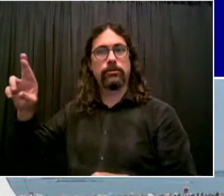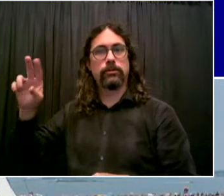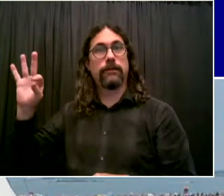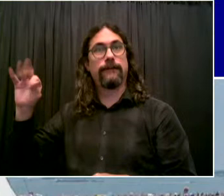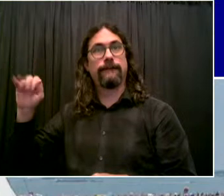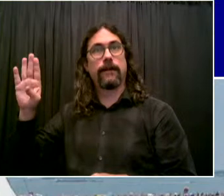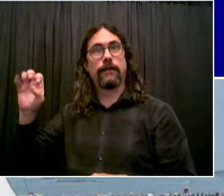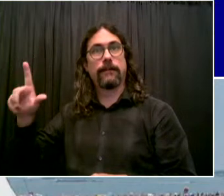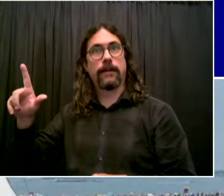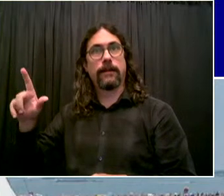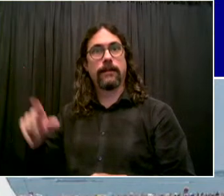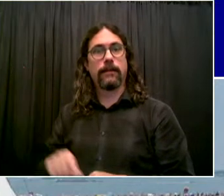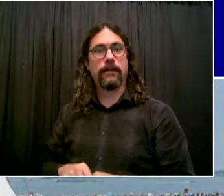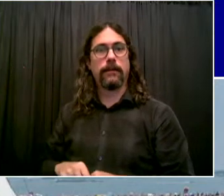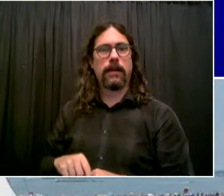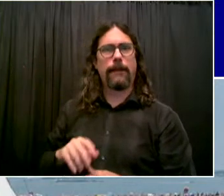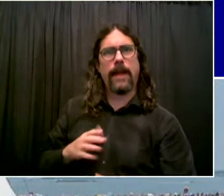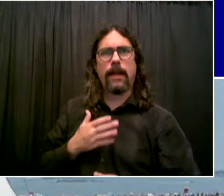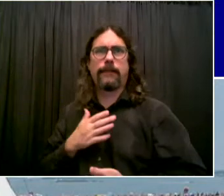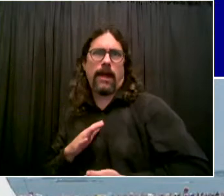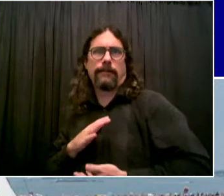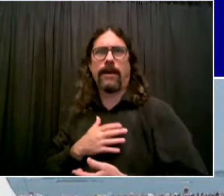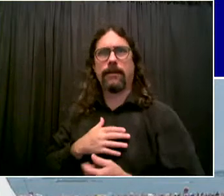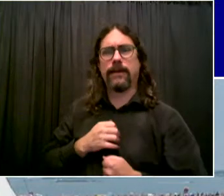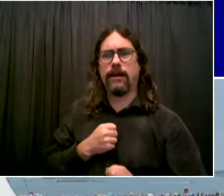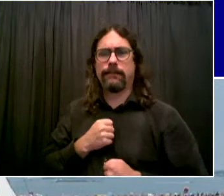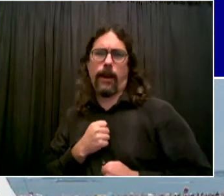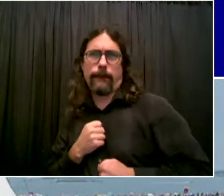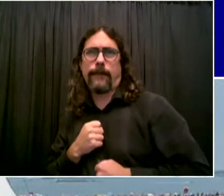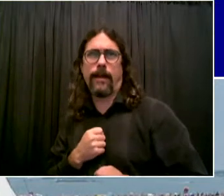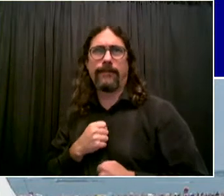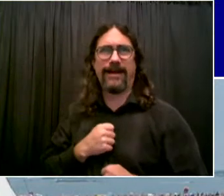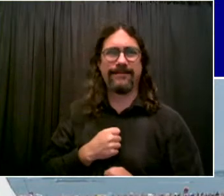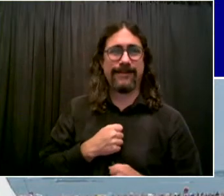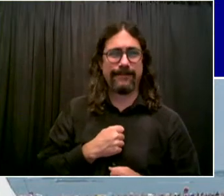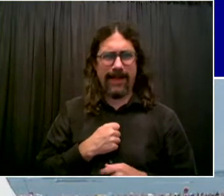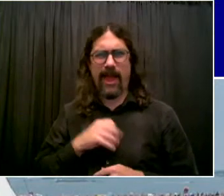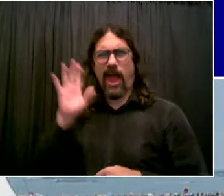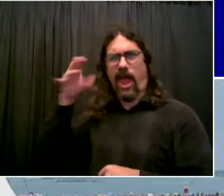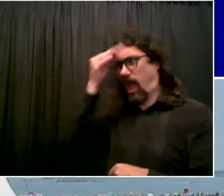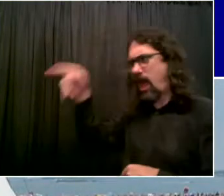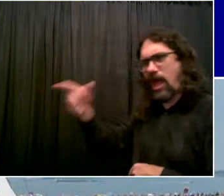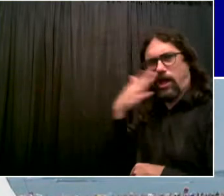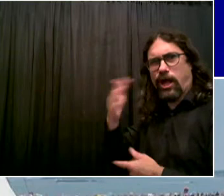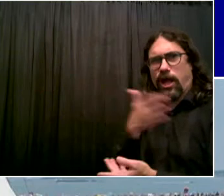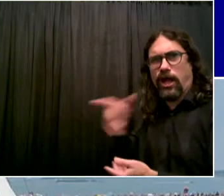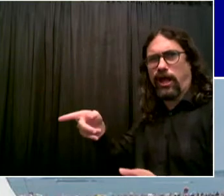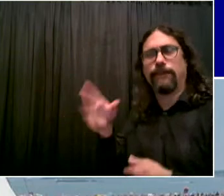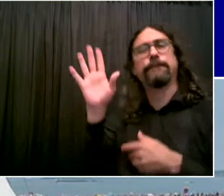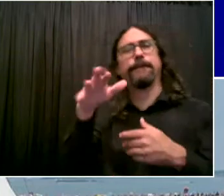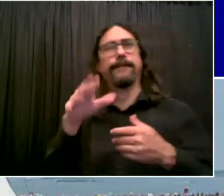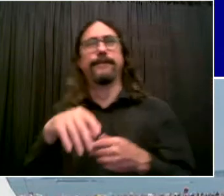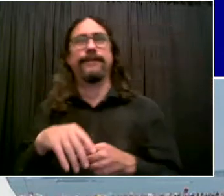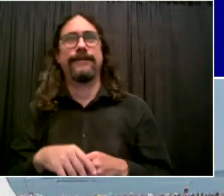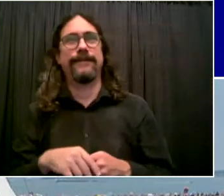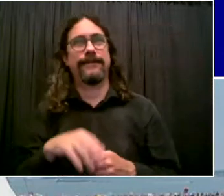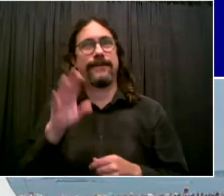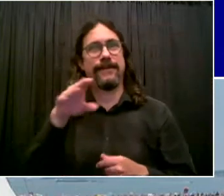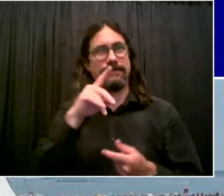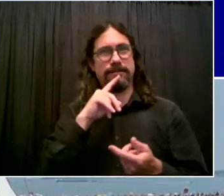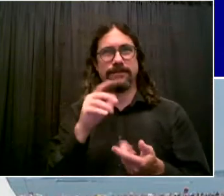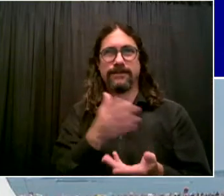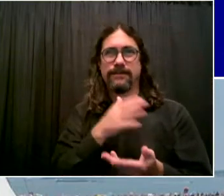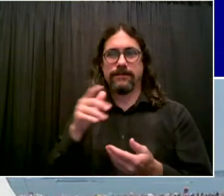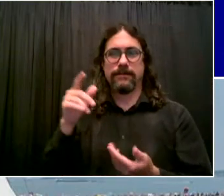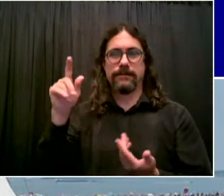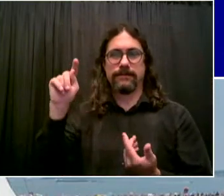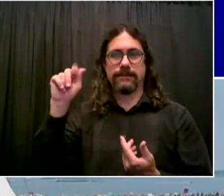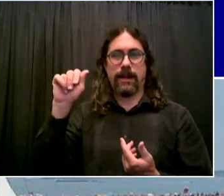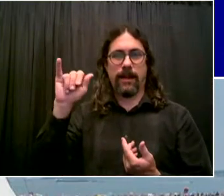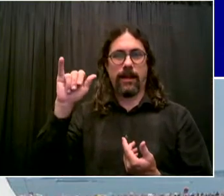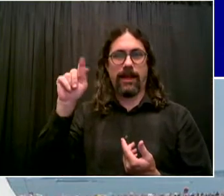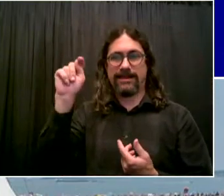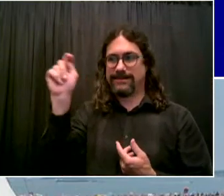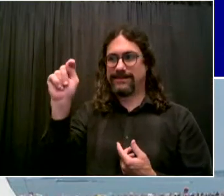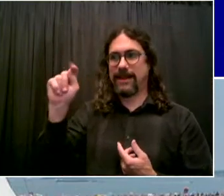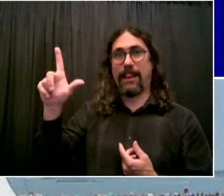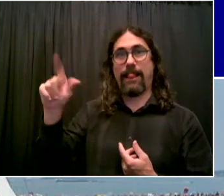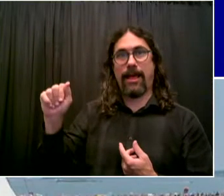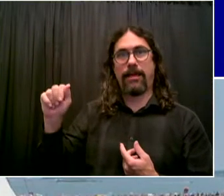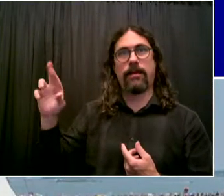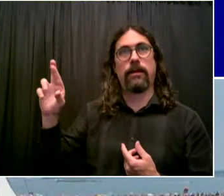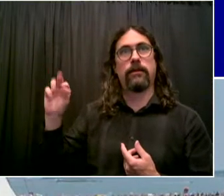BRONX RIVER, AND